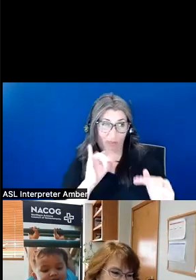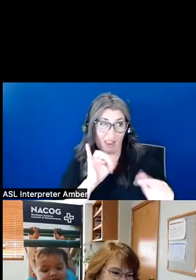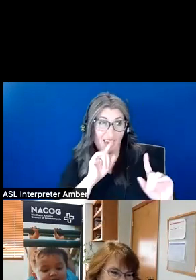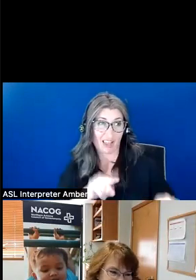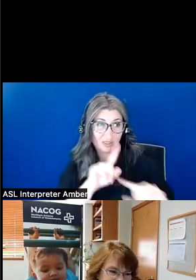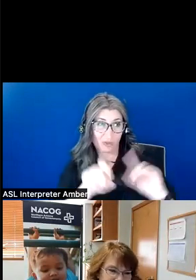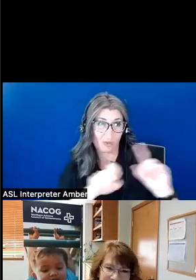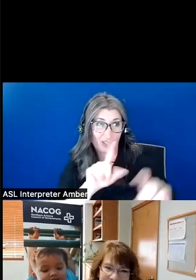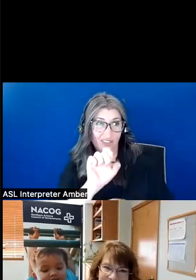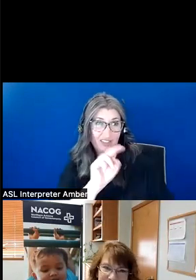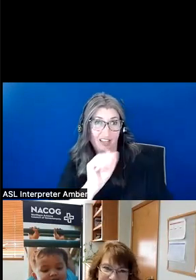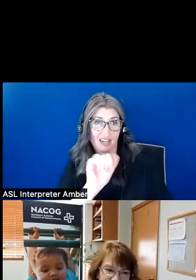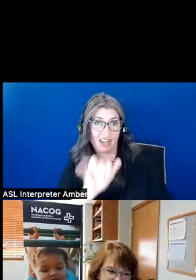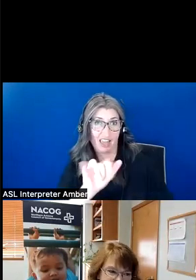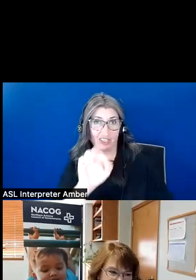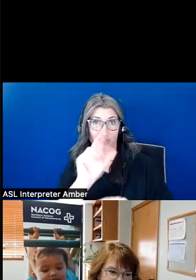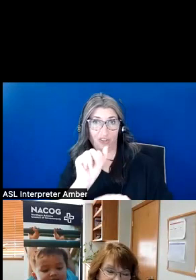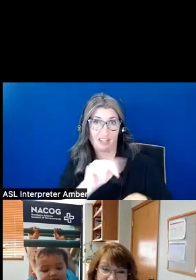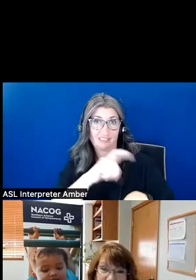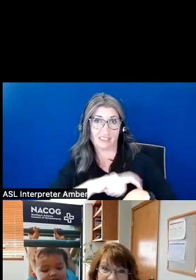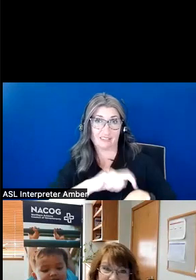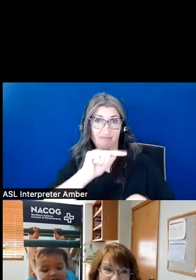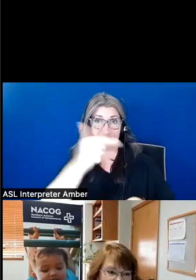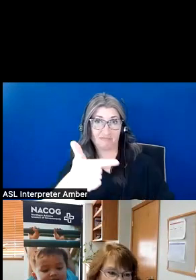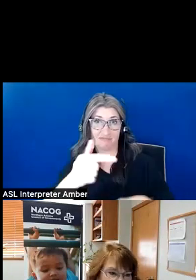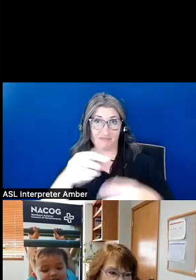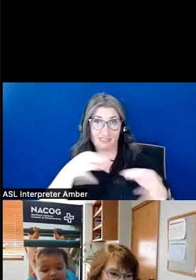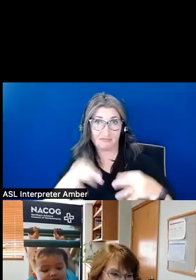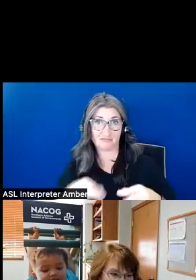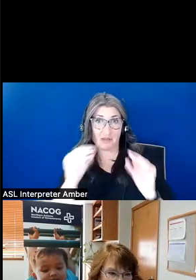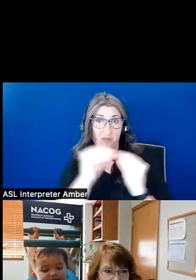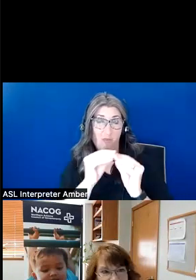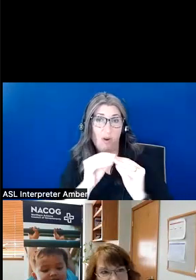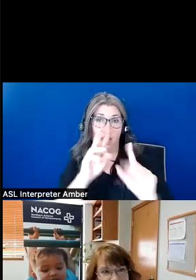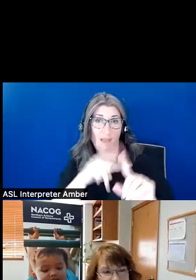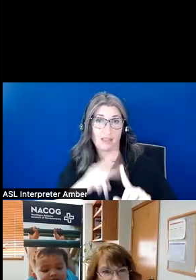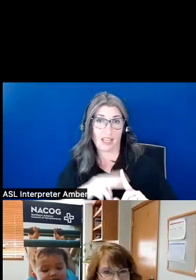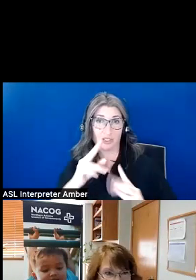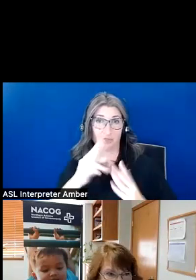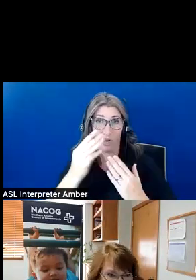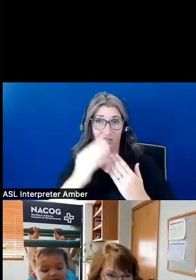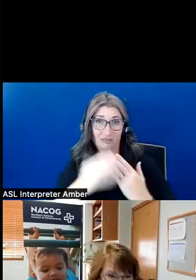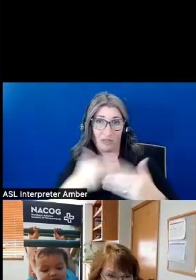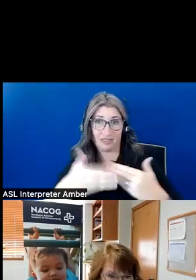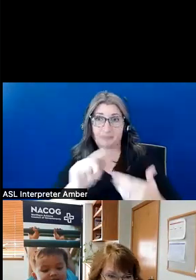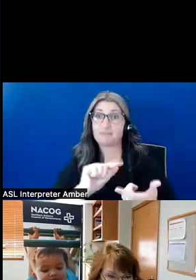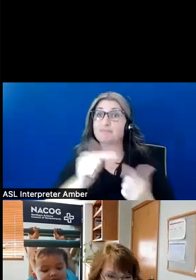Lenay and Tran, I think I'm going to turn it back over to you to walk us through the application process. Yes.